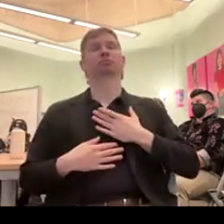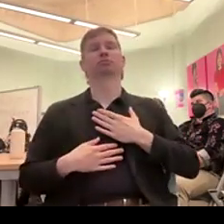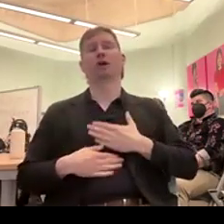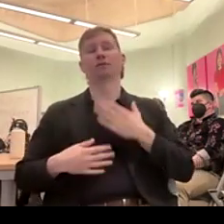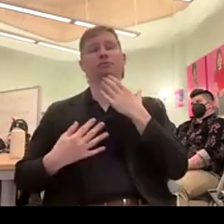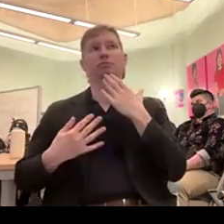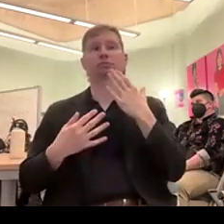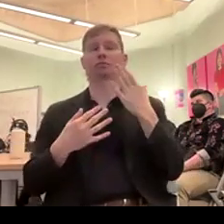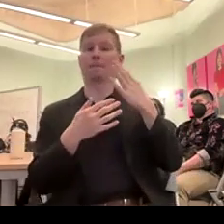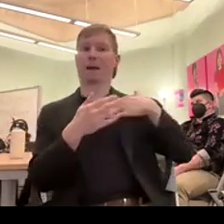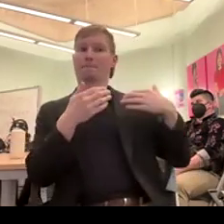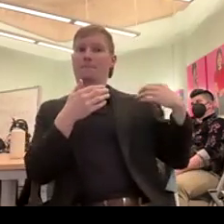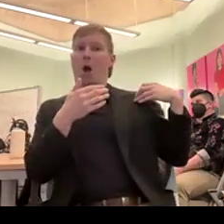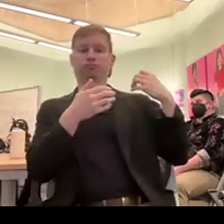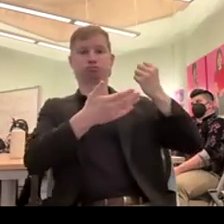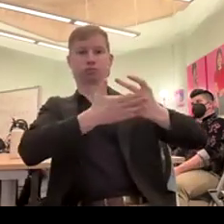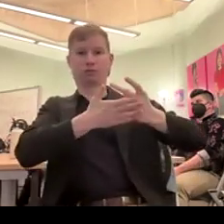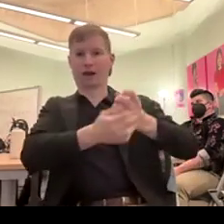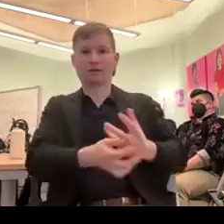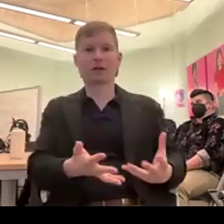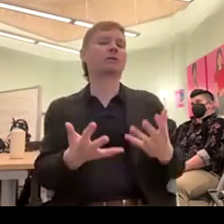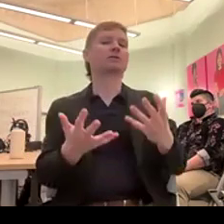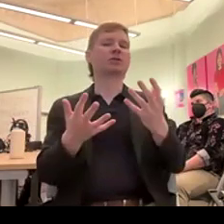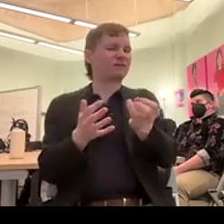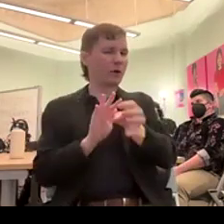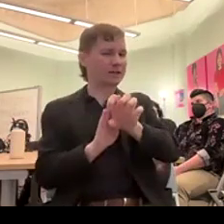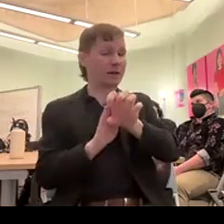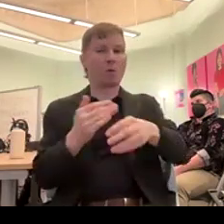I was grateful, I was very pleased that my supervisors approved everything I asked for.